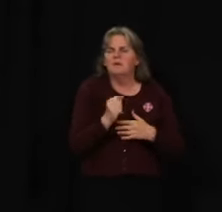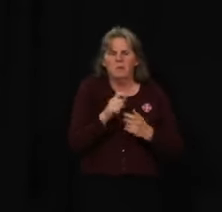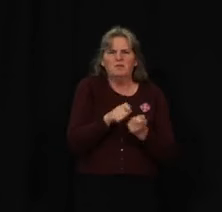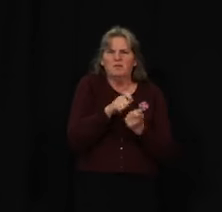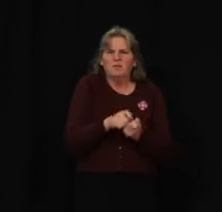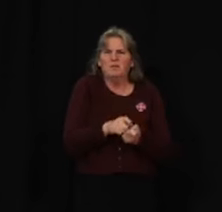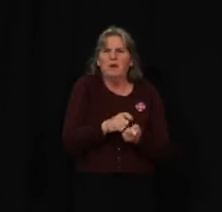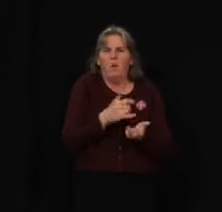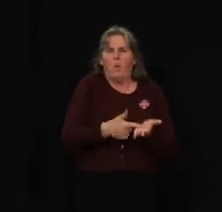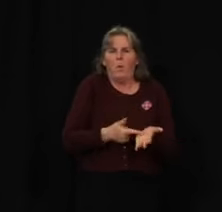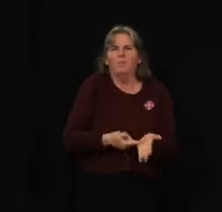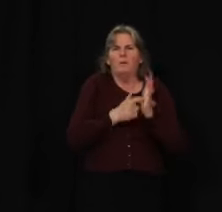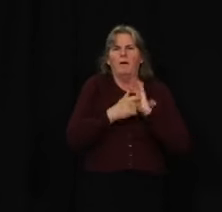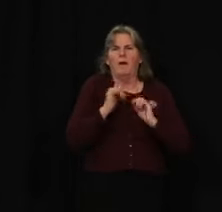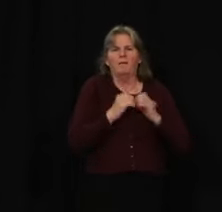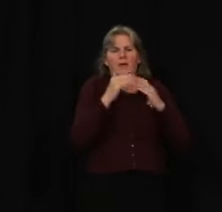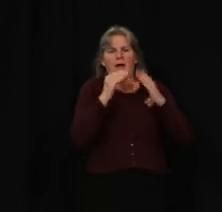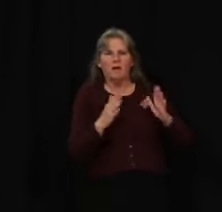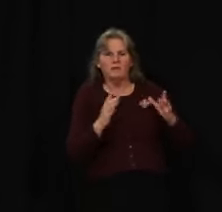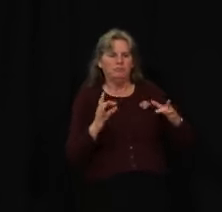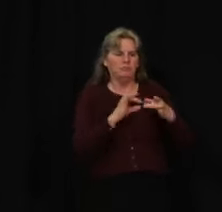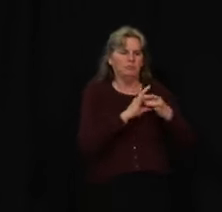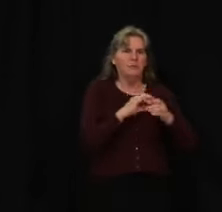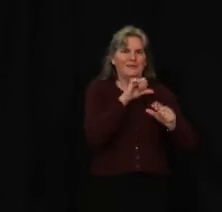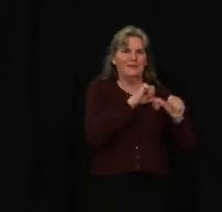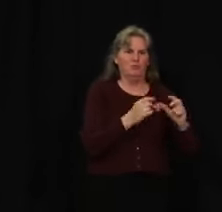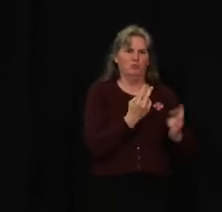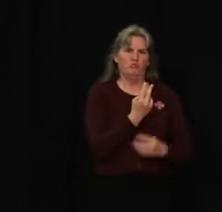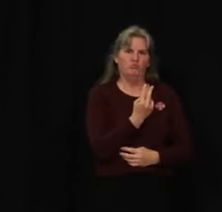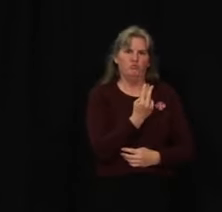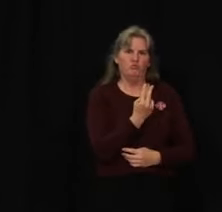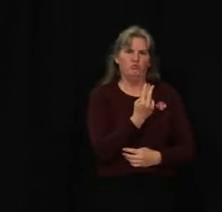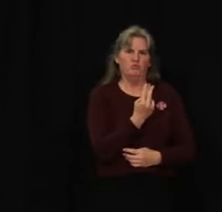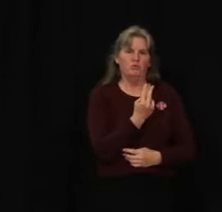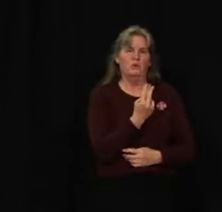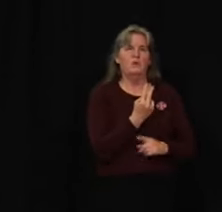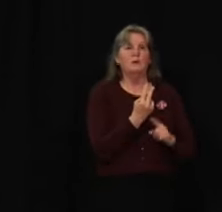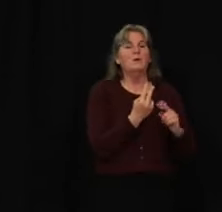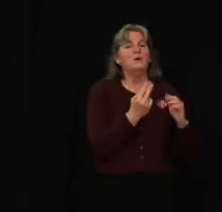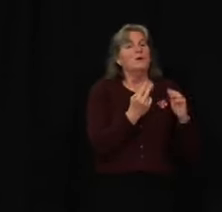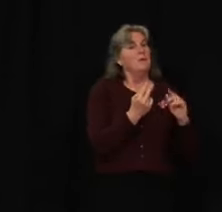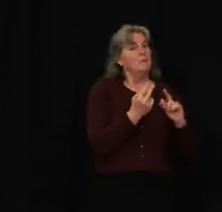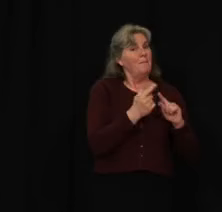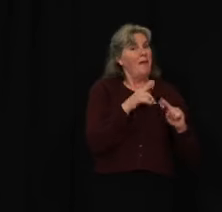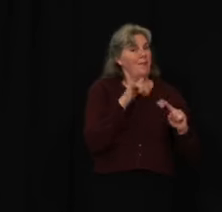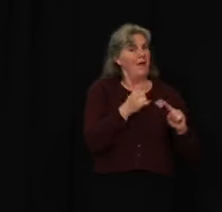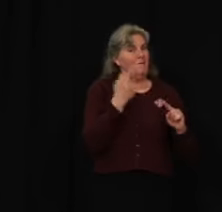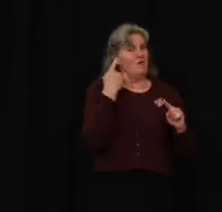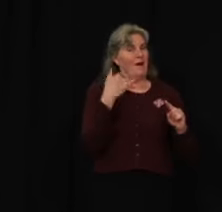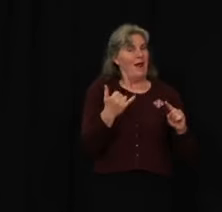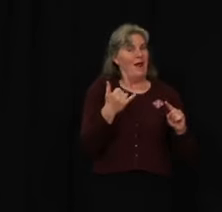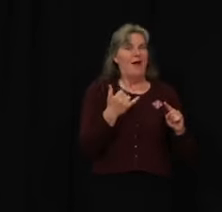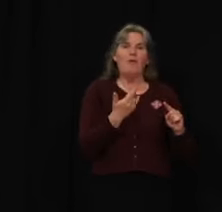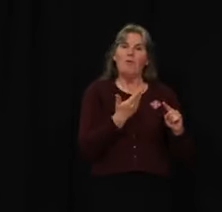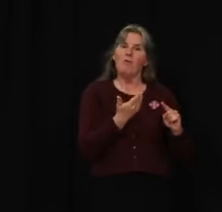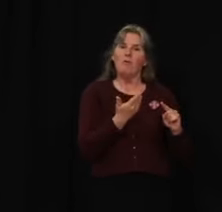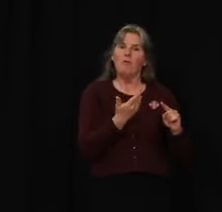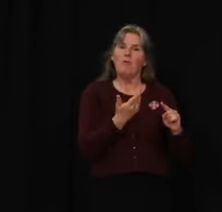specifics. But really, that is the gist of